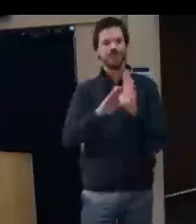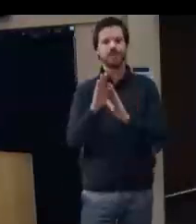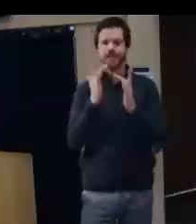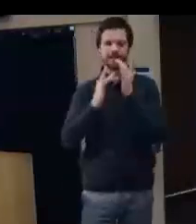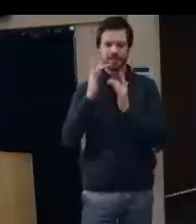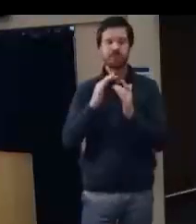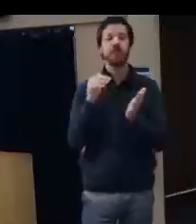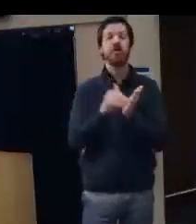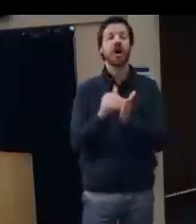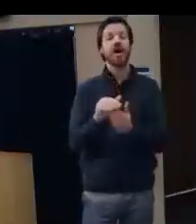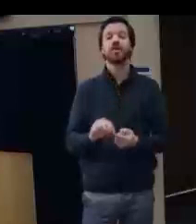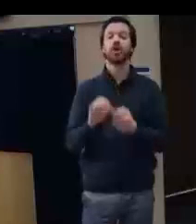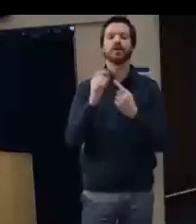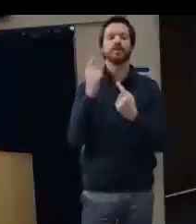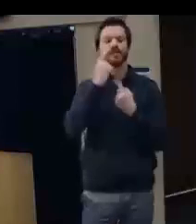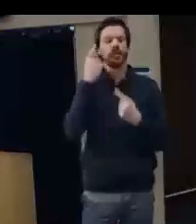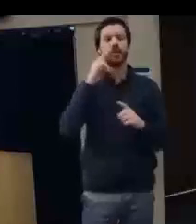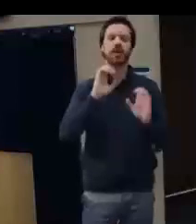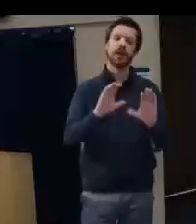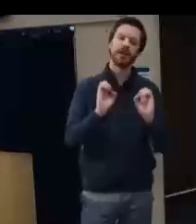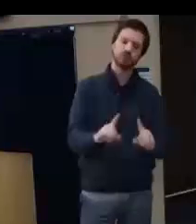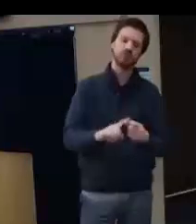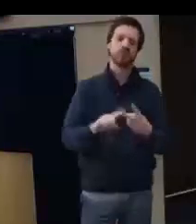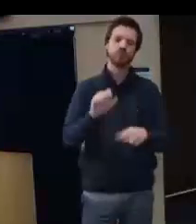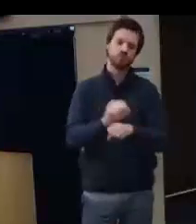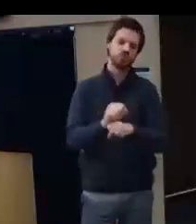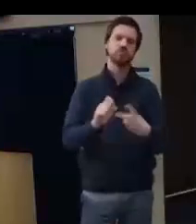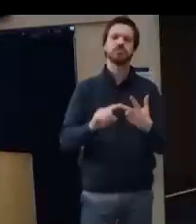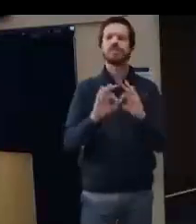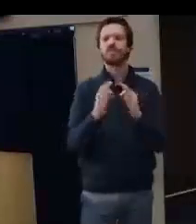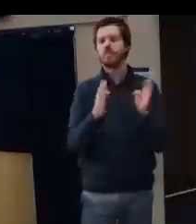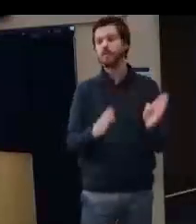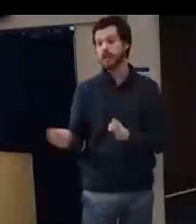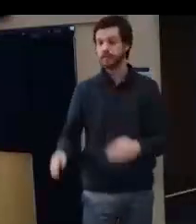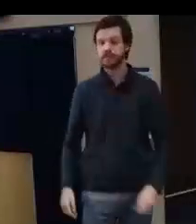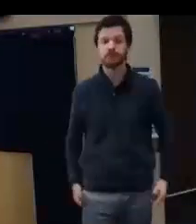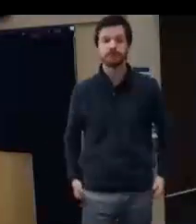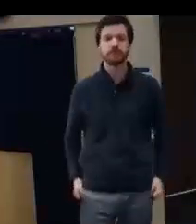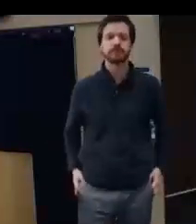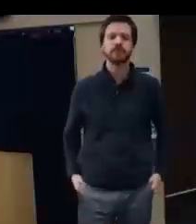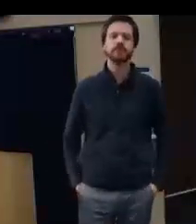and there are often unique considerations for Education um work and family planning so let's